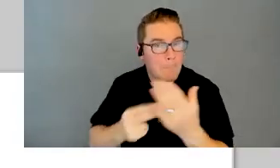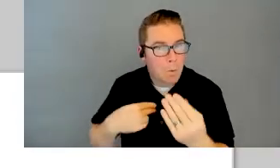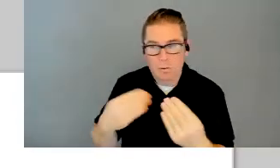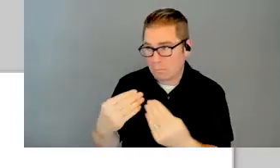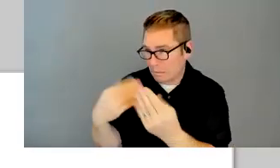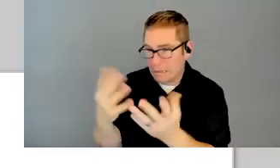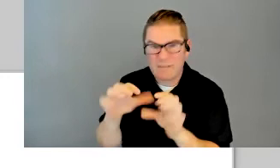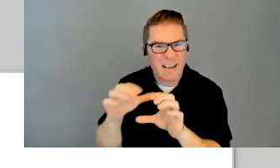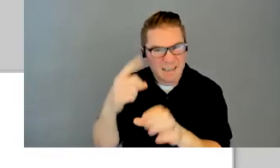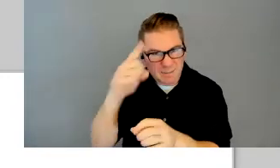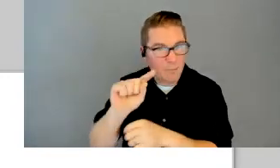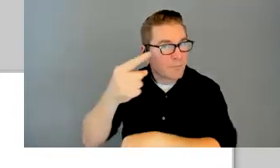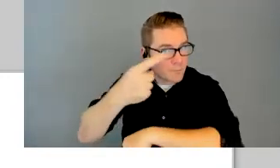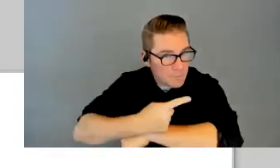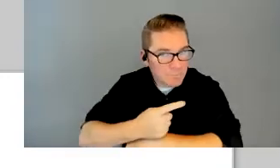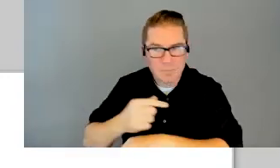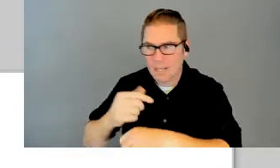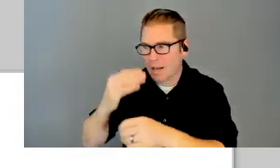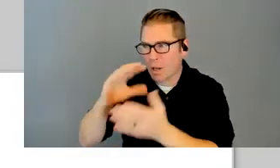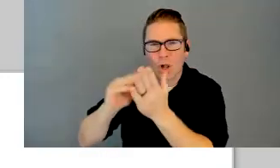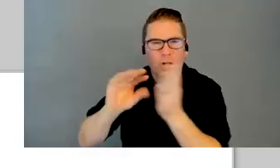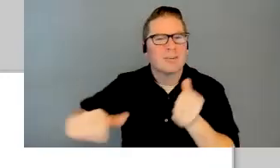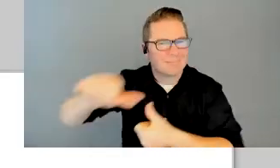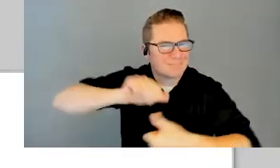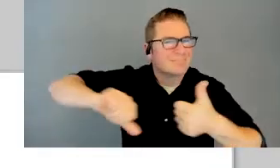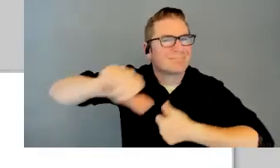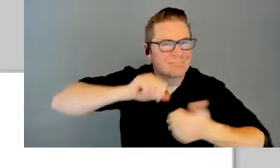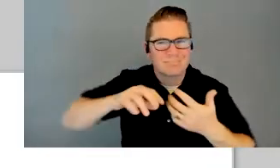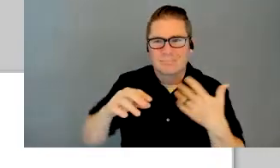and the other thing is to get on the